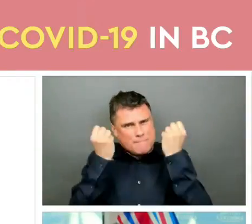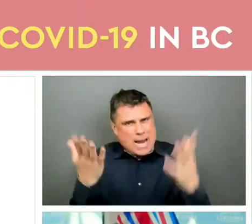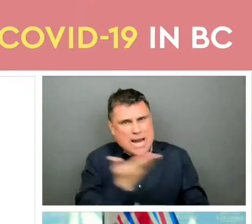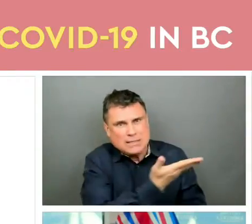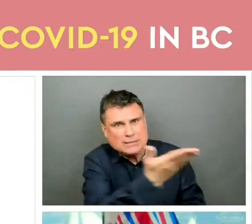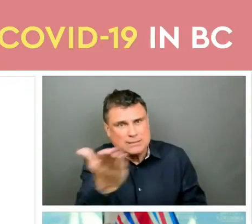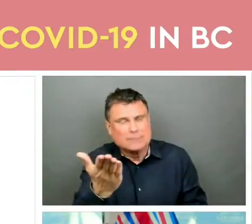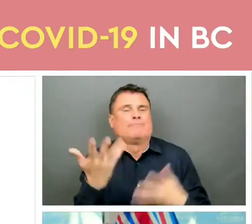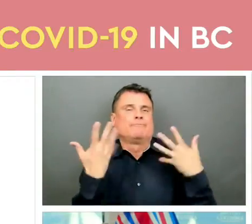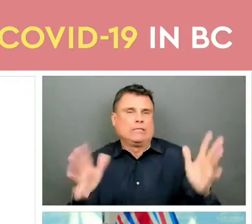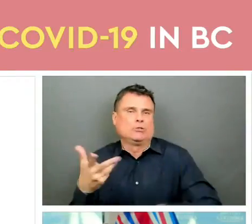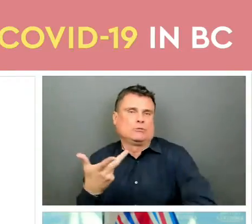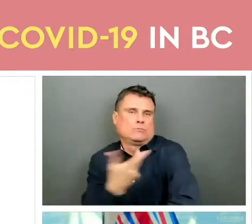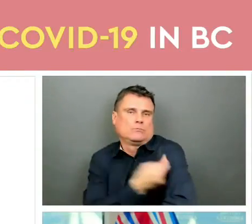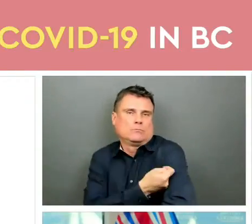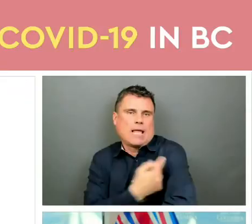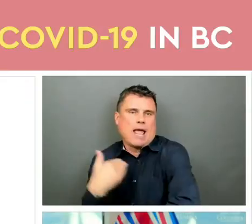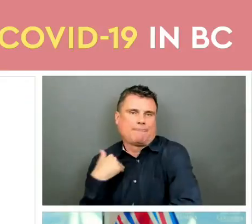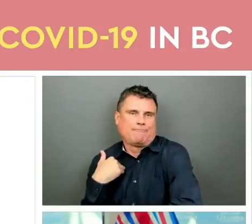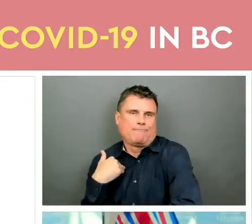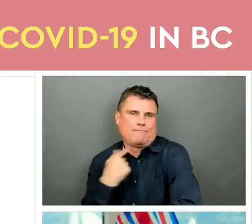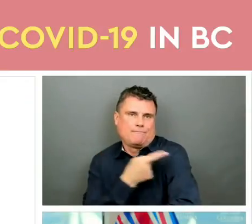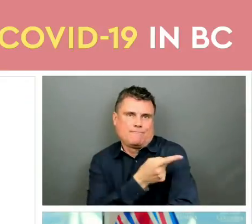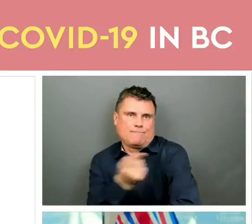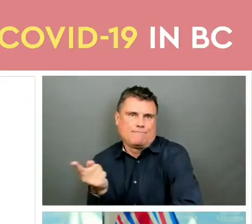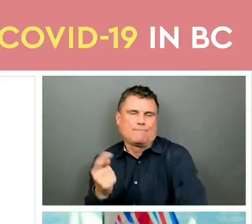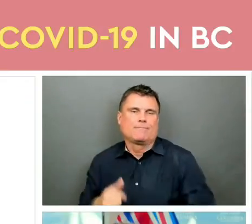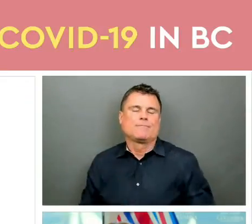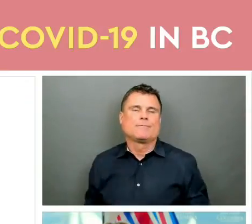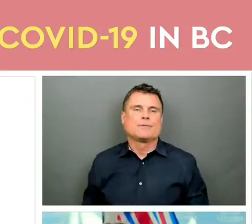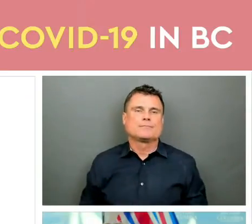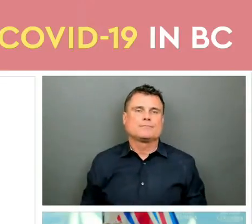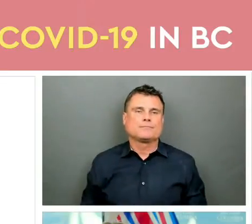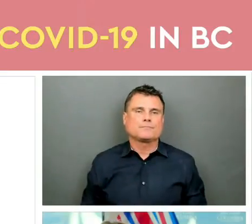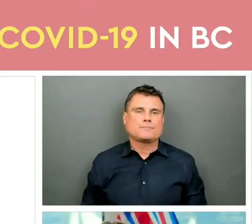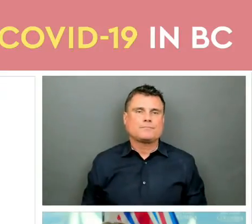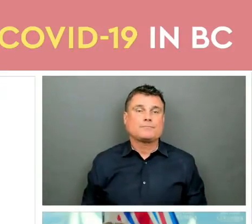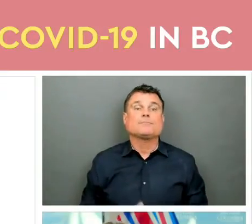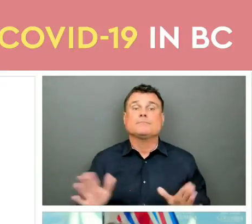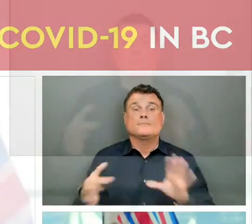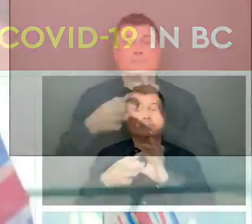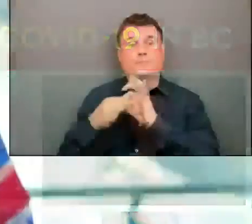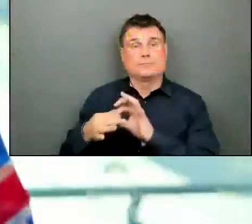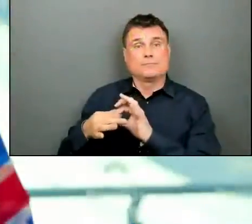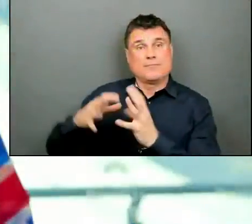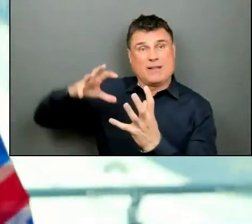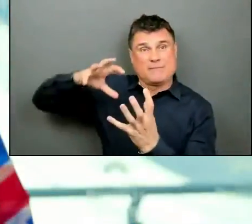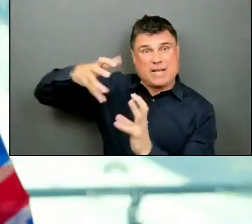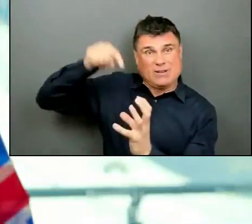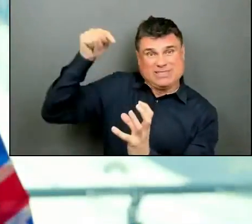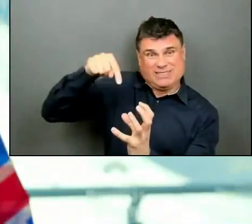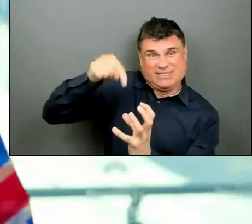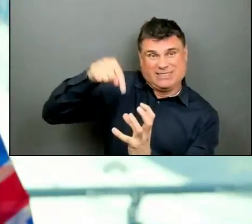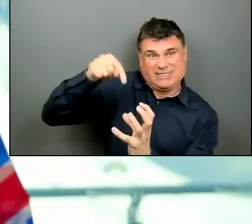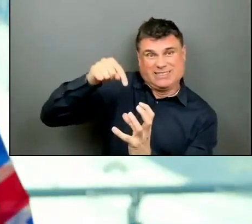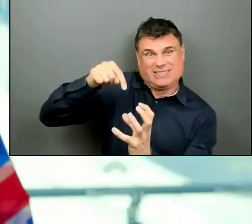make sure we get as many people immunized as we can. PCH So we will continue to